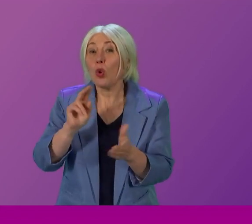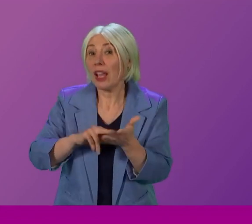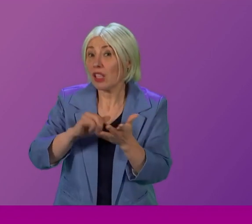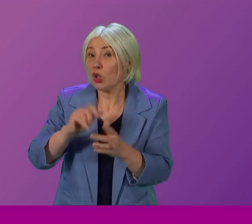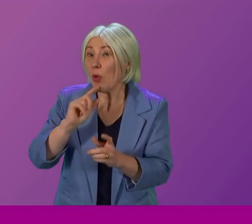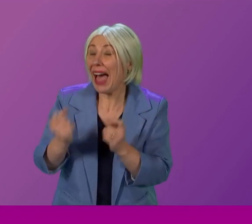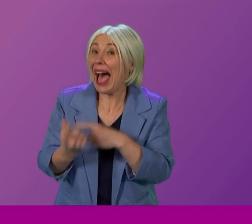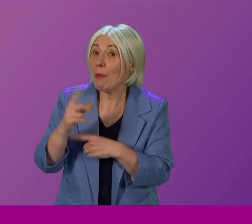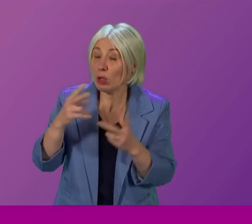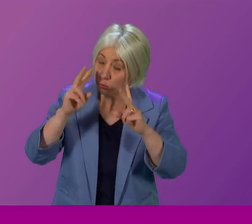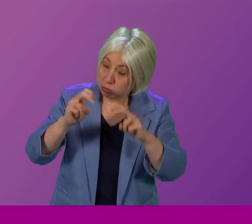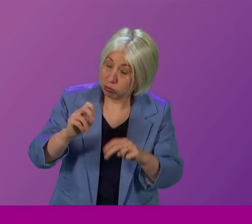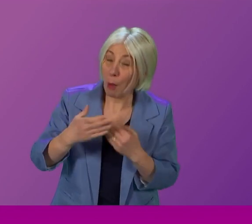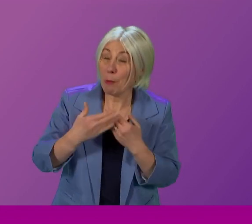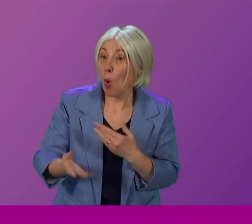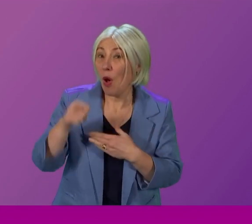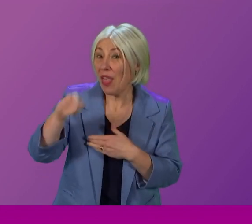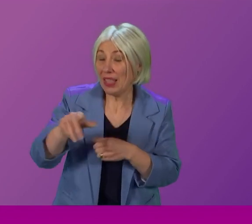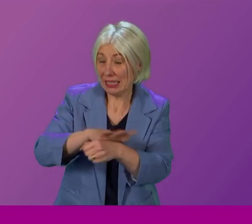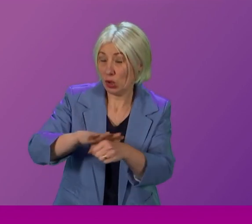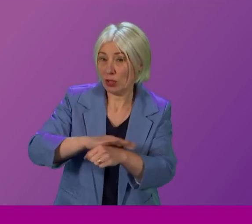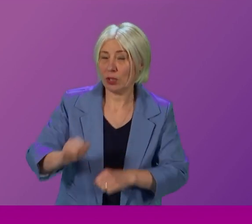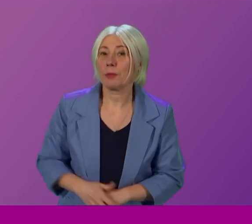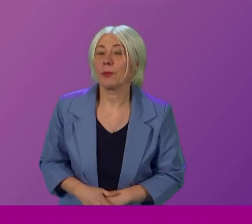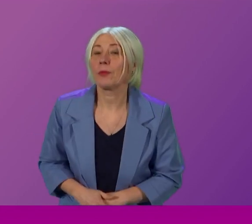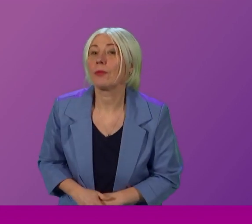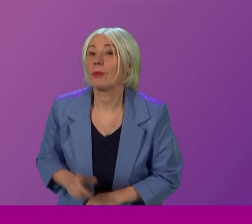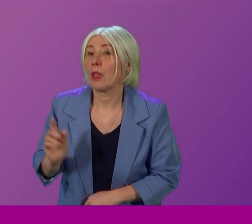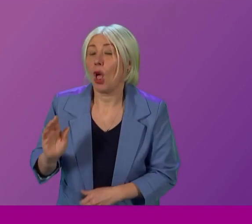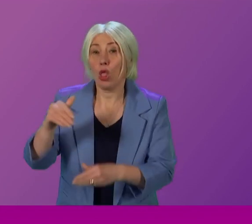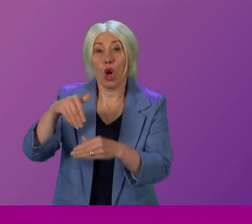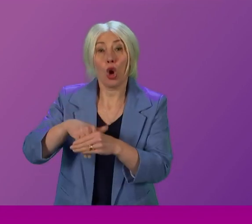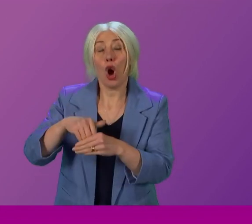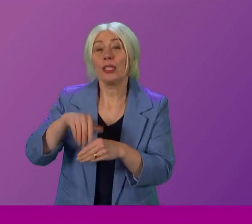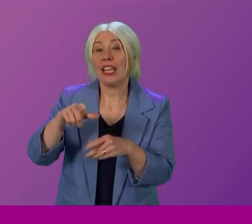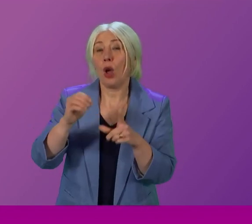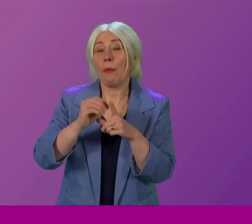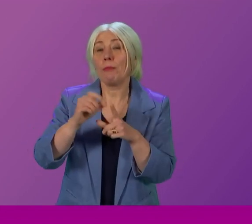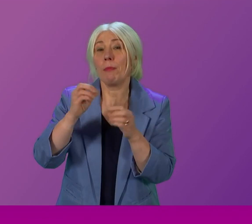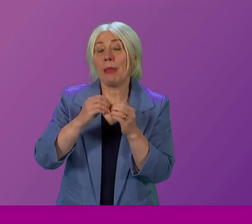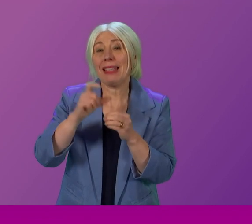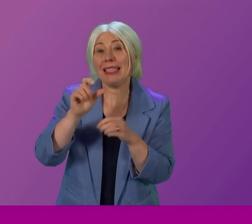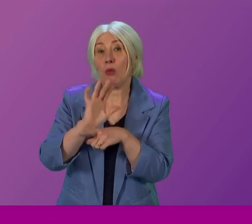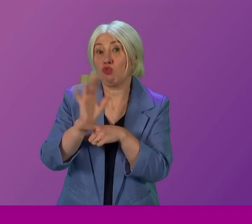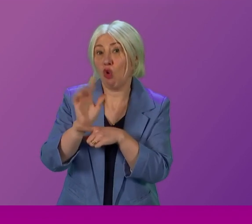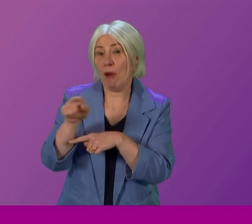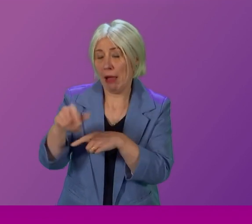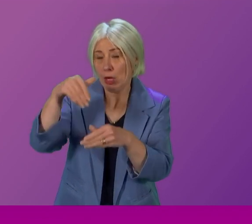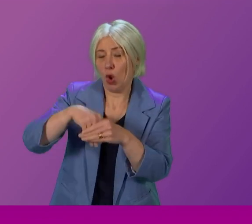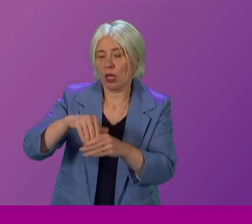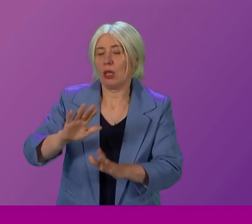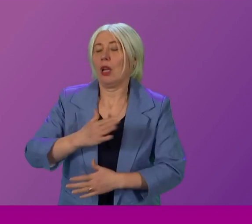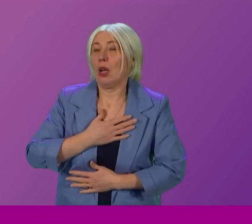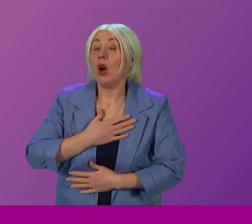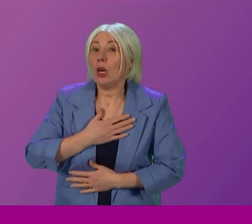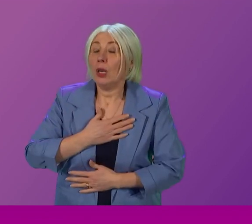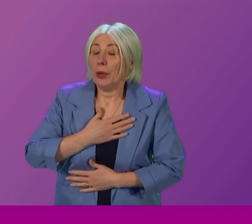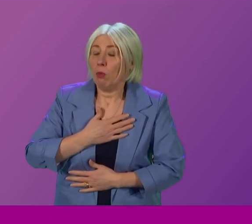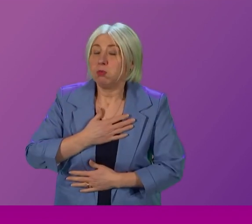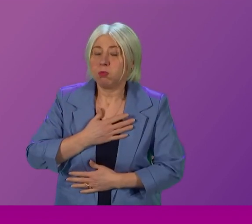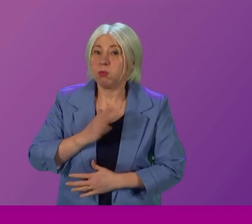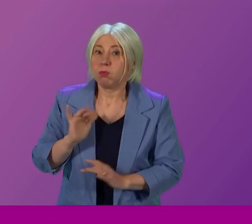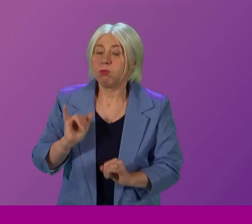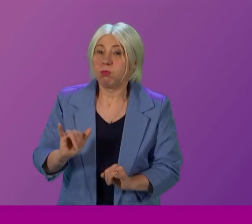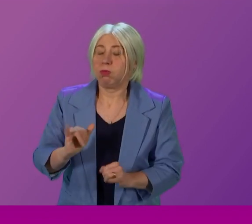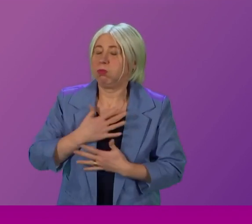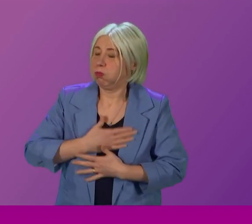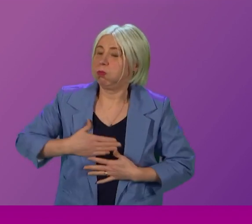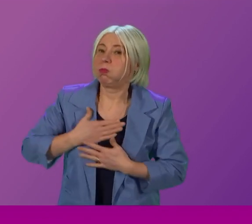First, I say that the content of the BBC documentary was extremely distressing and